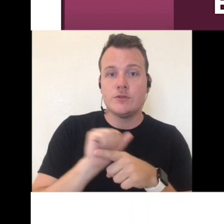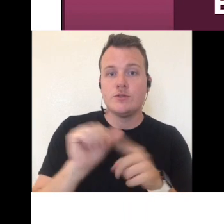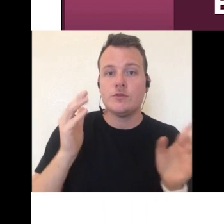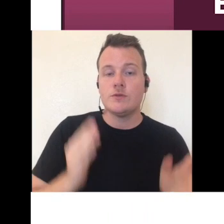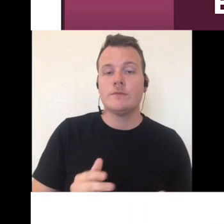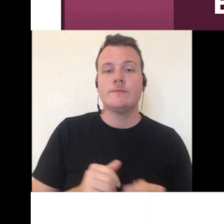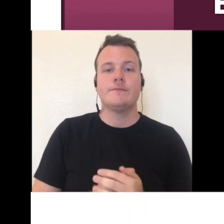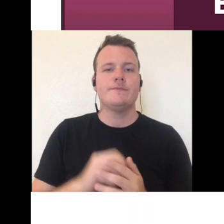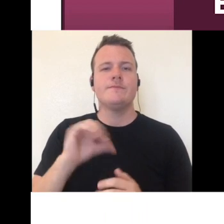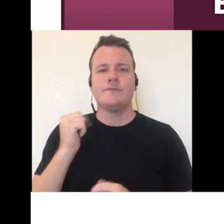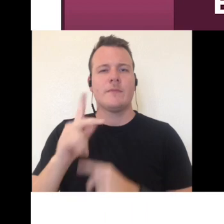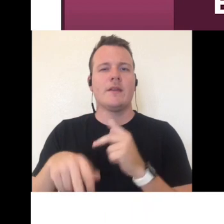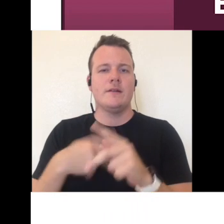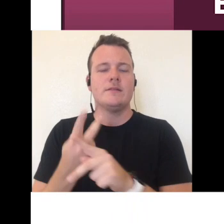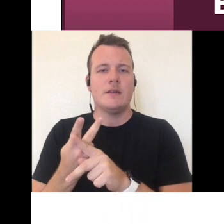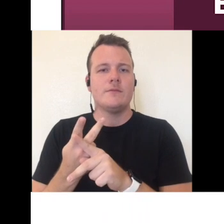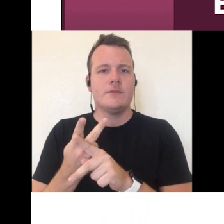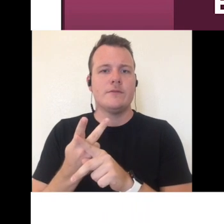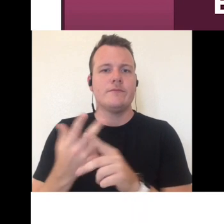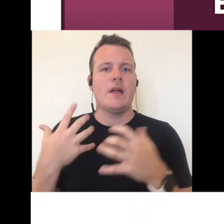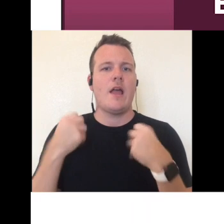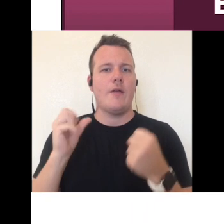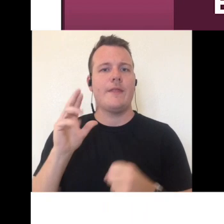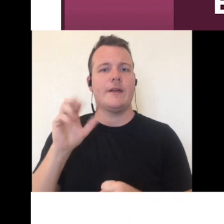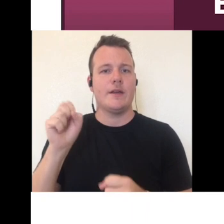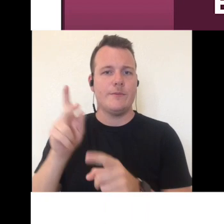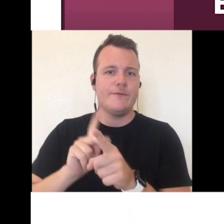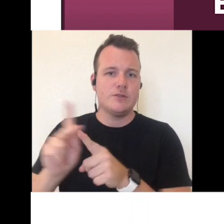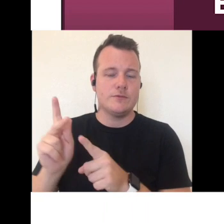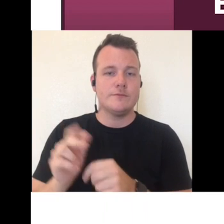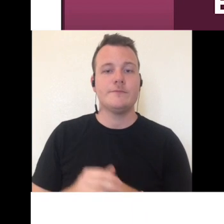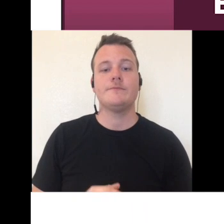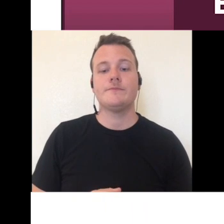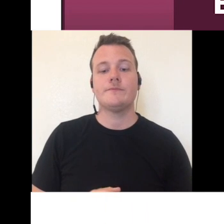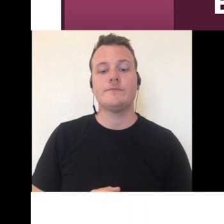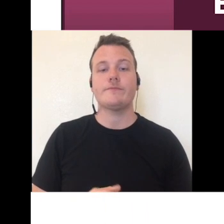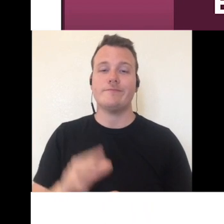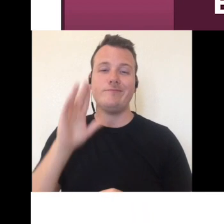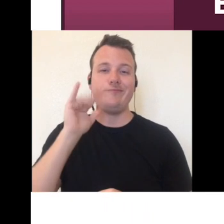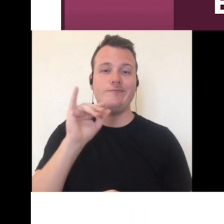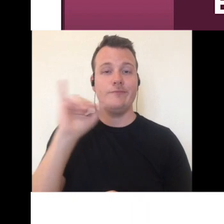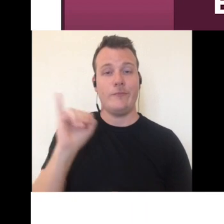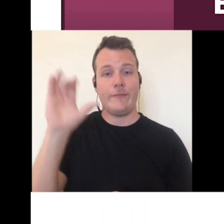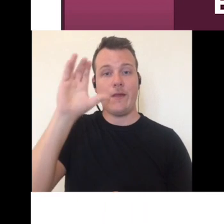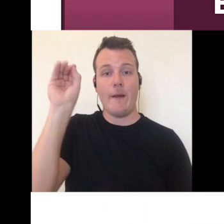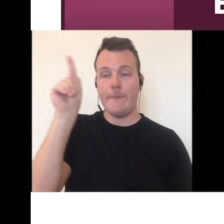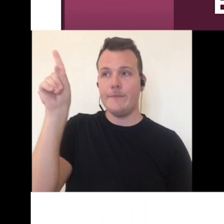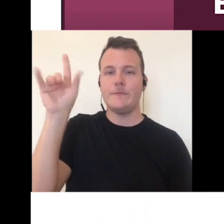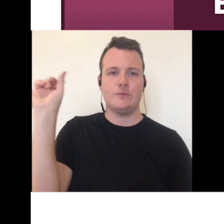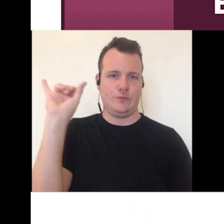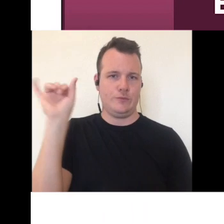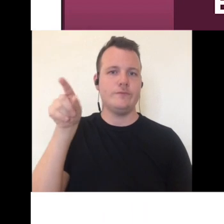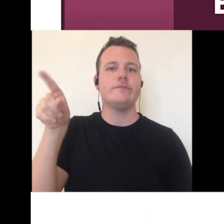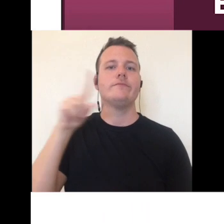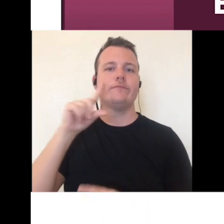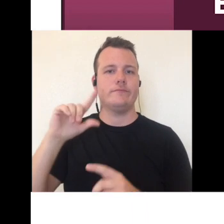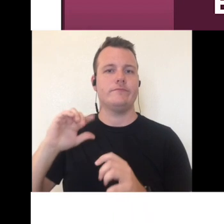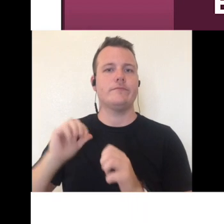maybe nurse practitioners or other kinds of allied health individuals? And then of course the insurance companies are all out there